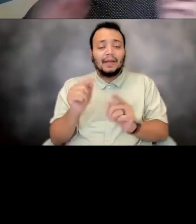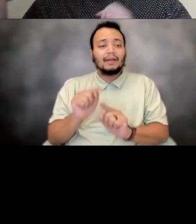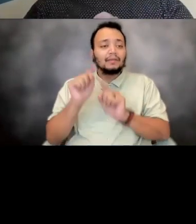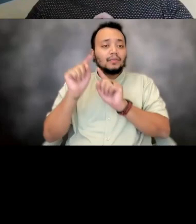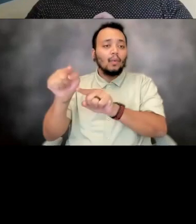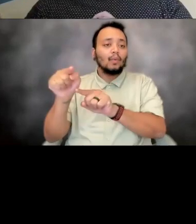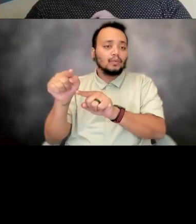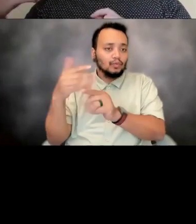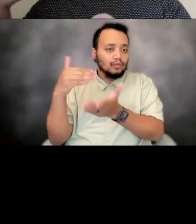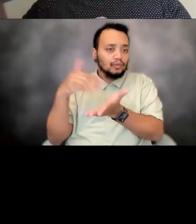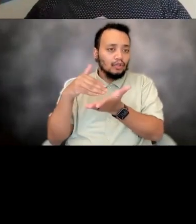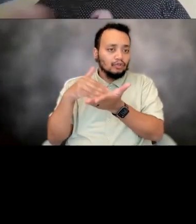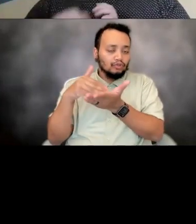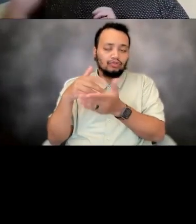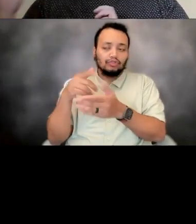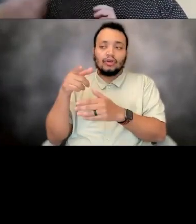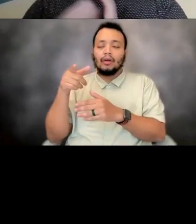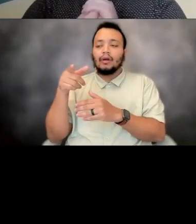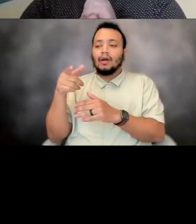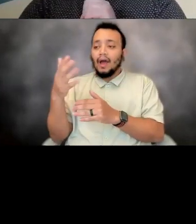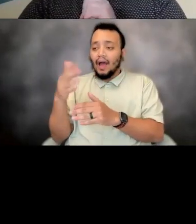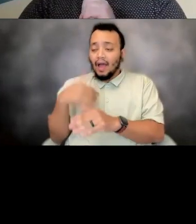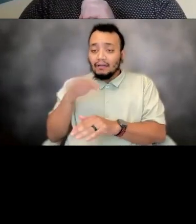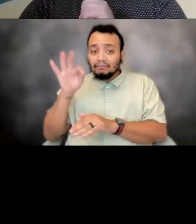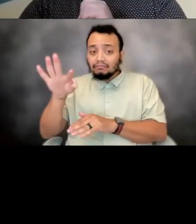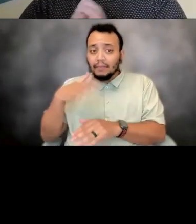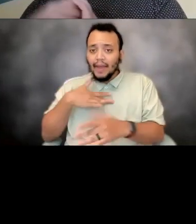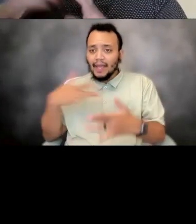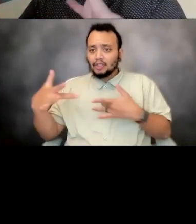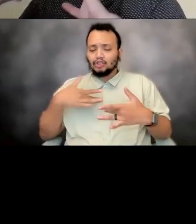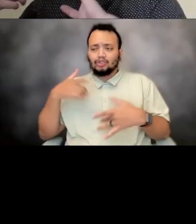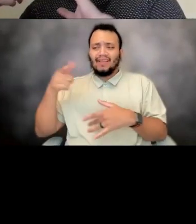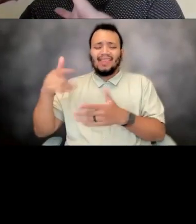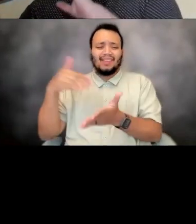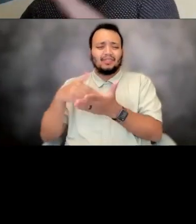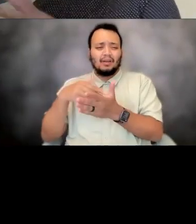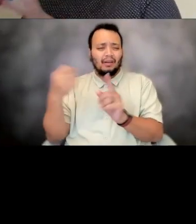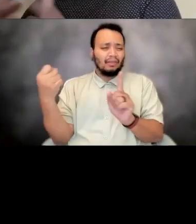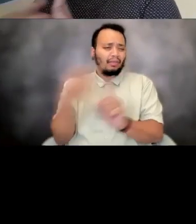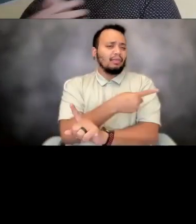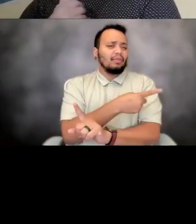and that provider really focusing on something else, often related to their curiosity